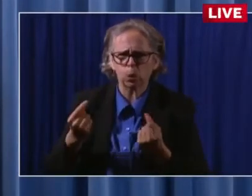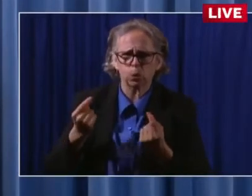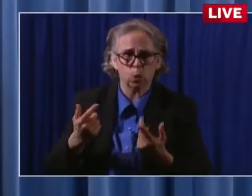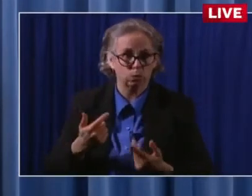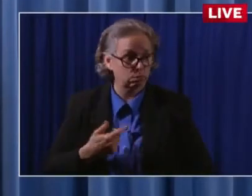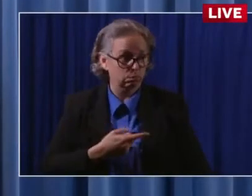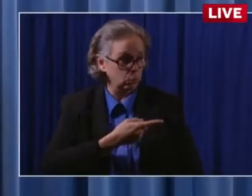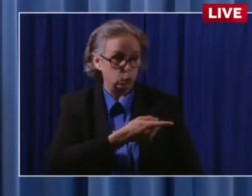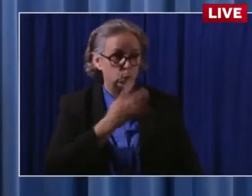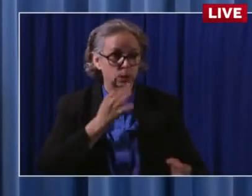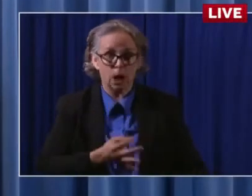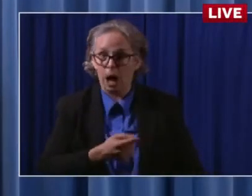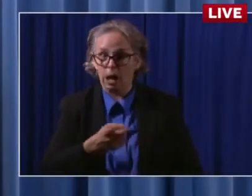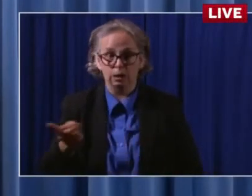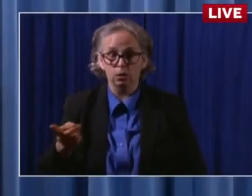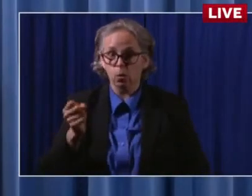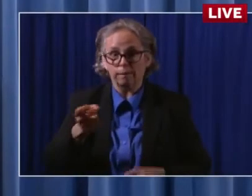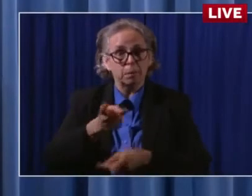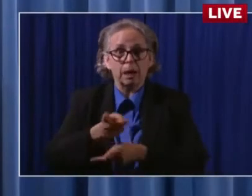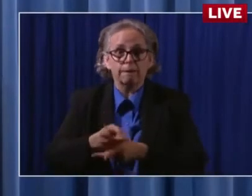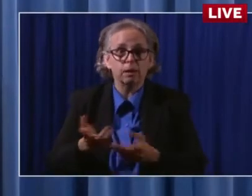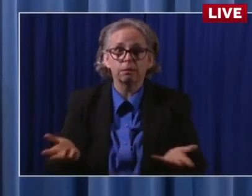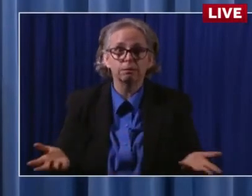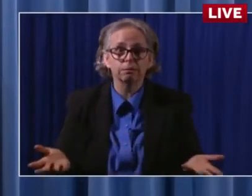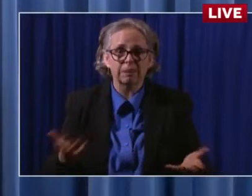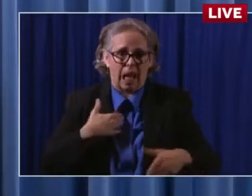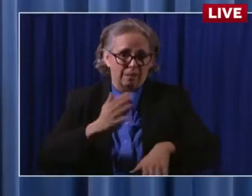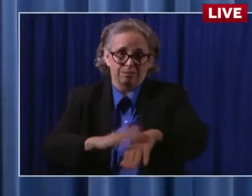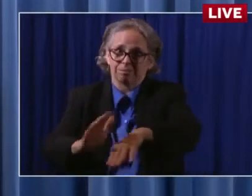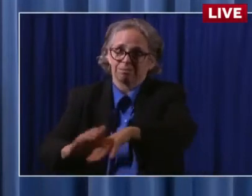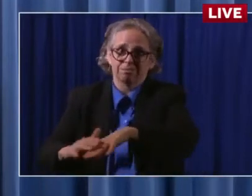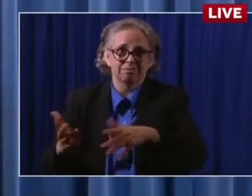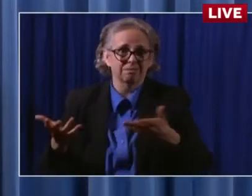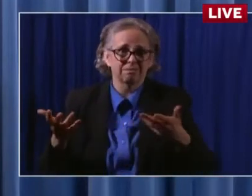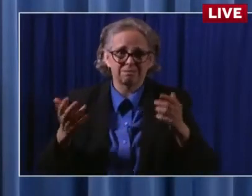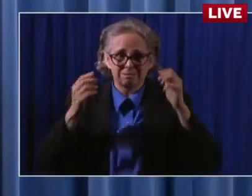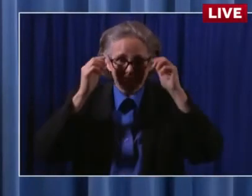I GET TEXTS ALL THE TIME, WHAT CAN WE DO?